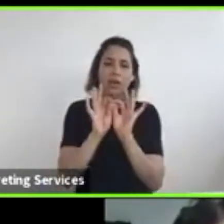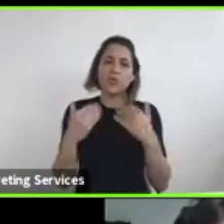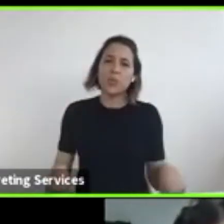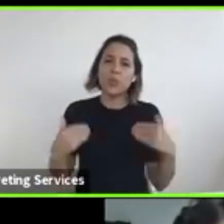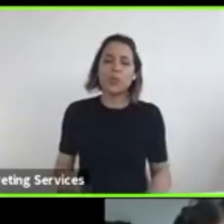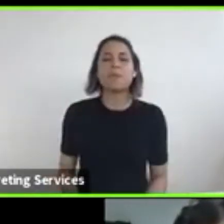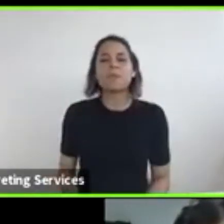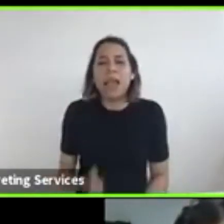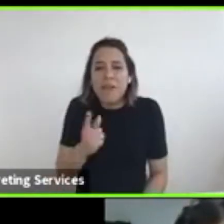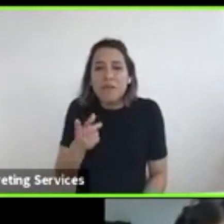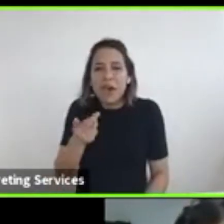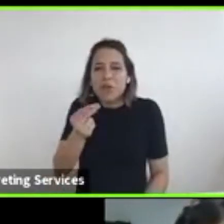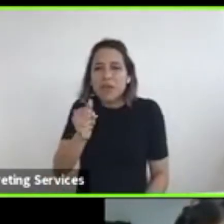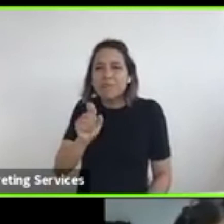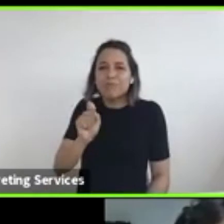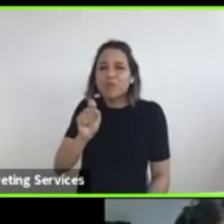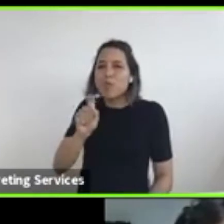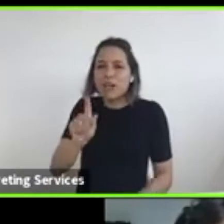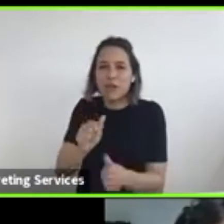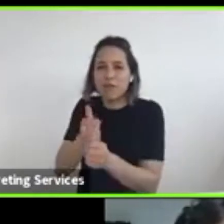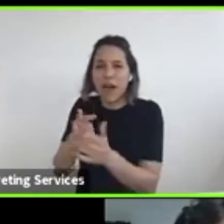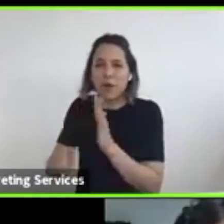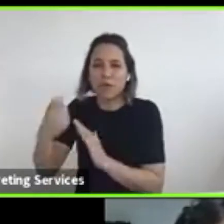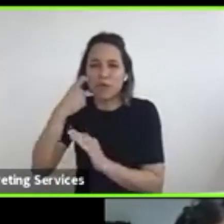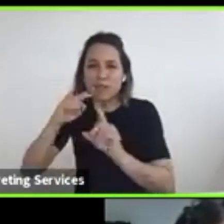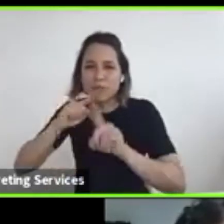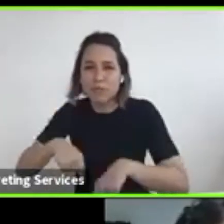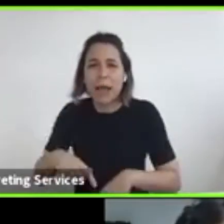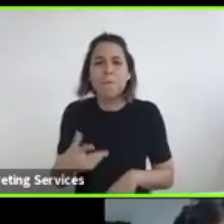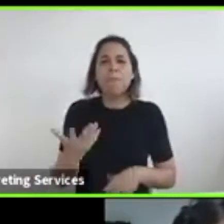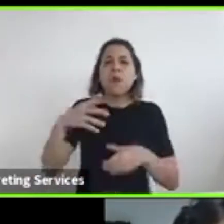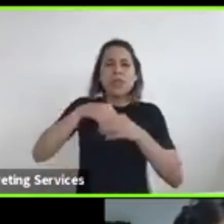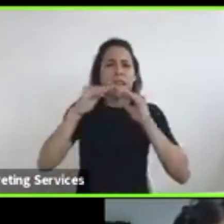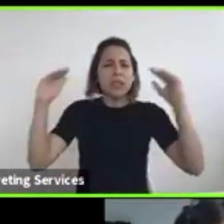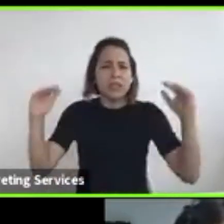IN -- IN THAT, WHICH IS JUST, LIKE, IN THAT SYSTEMS CHANGE, IN THOSE PROCESSES, AND IN